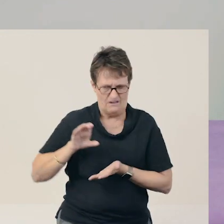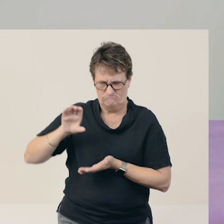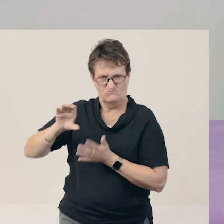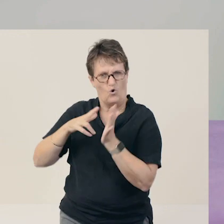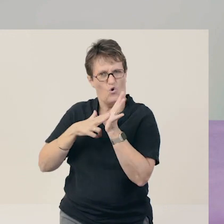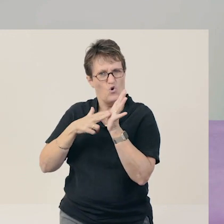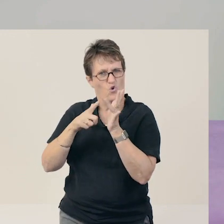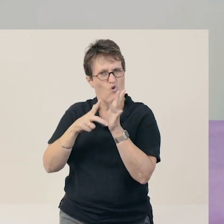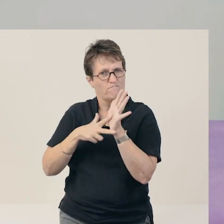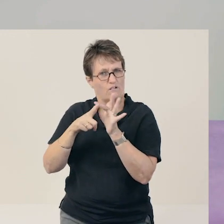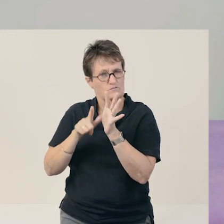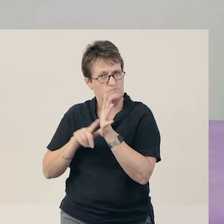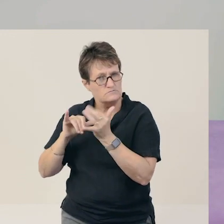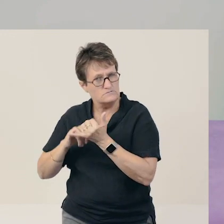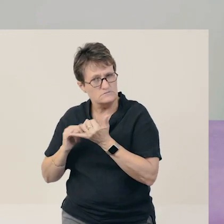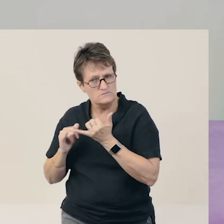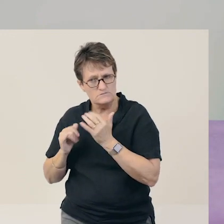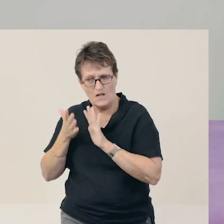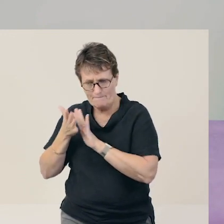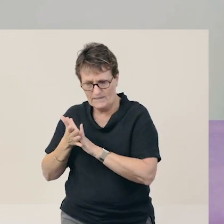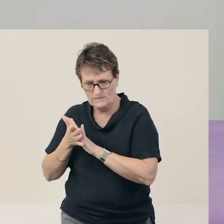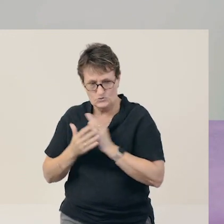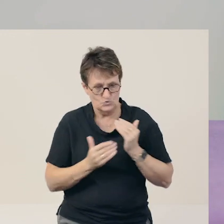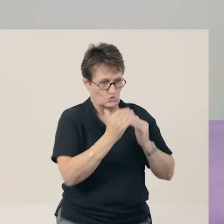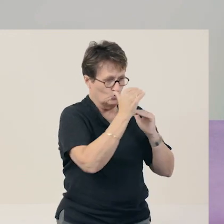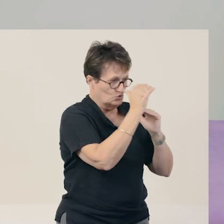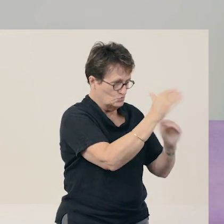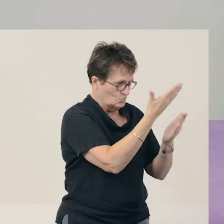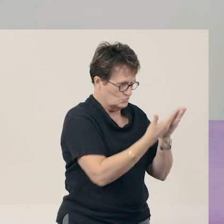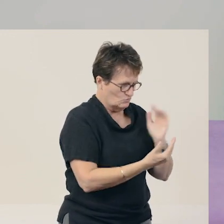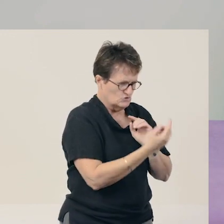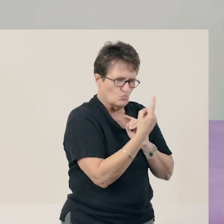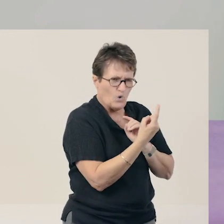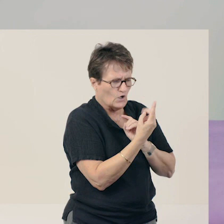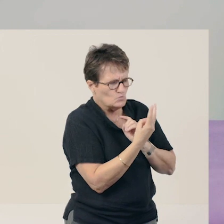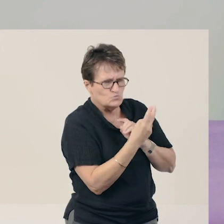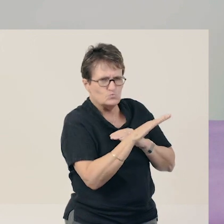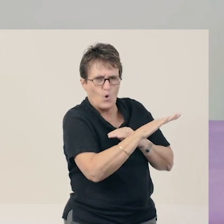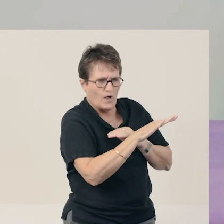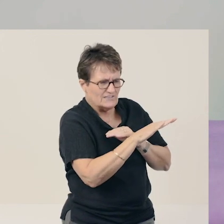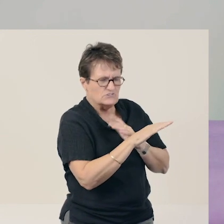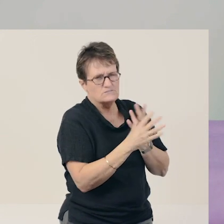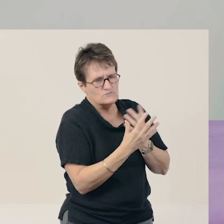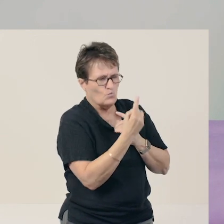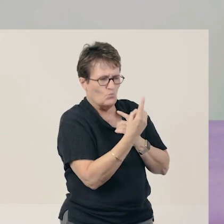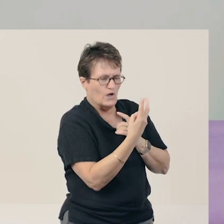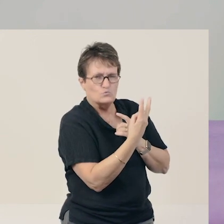This means short stories usually only have one or two locations for the setting, and usually only one or two characters.